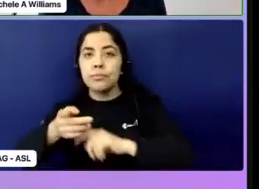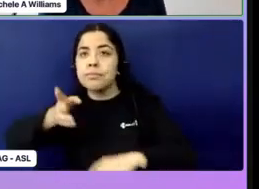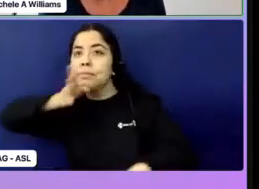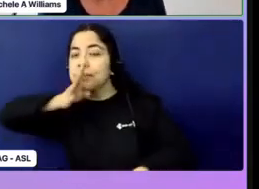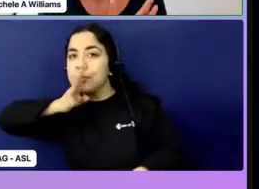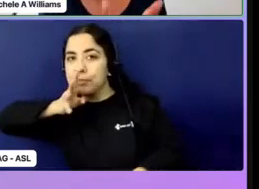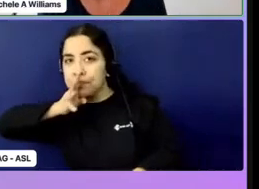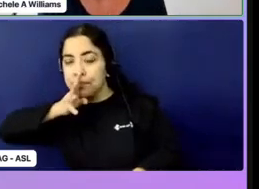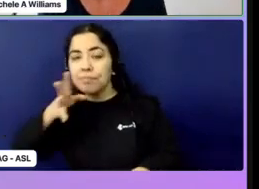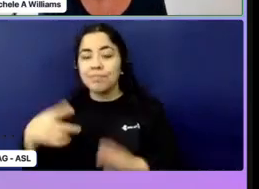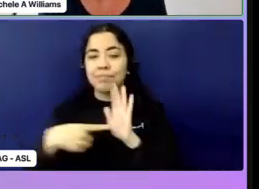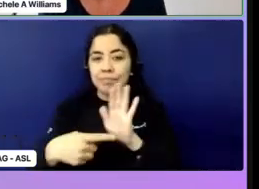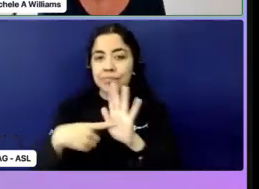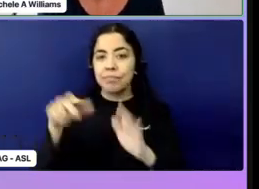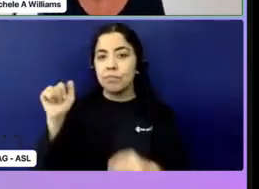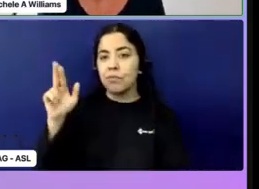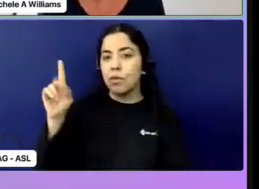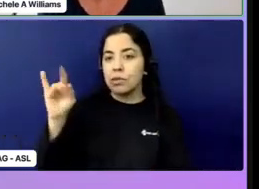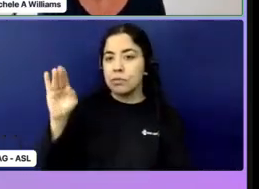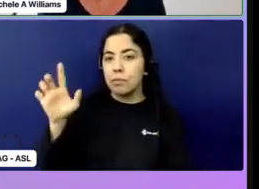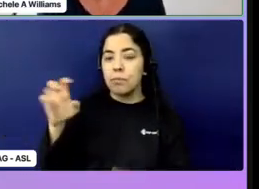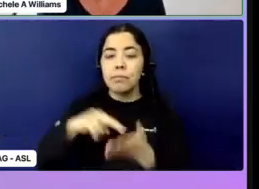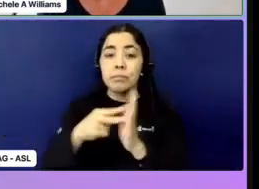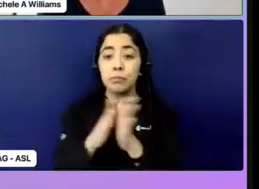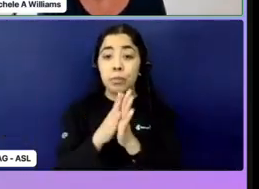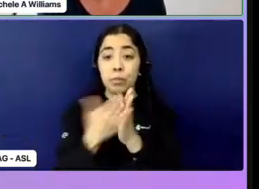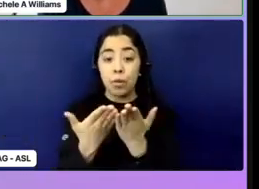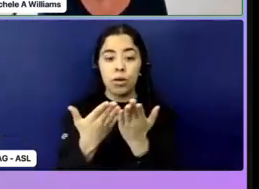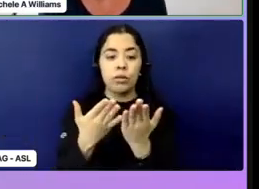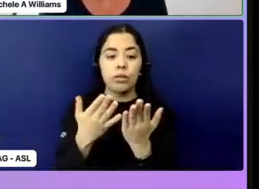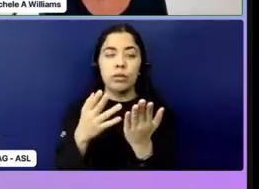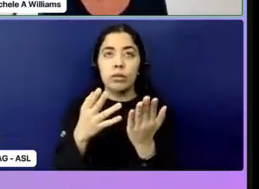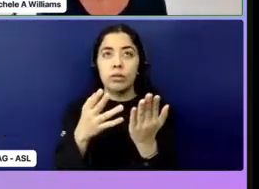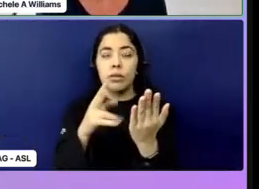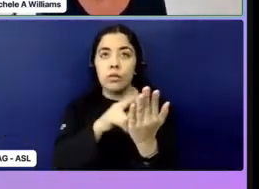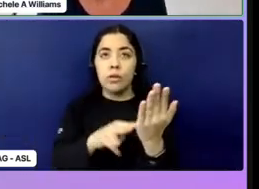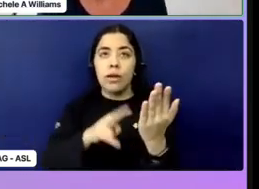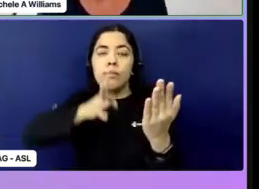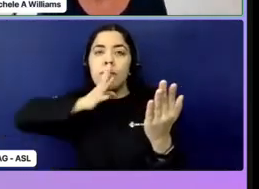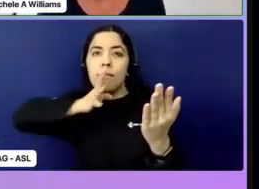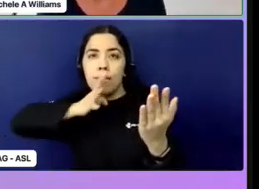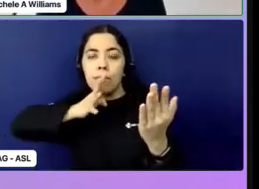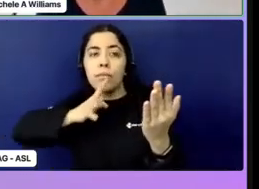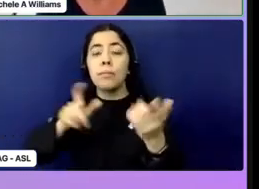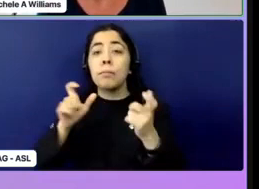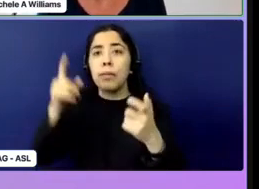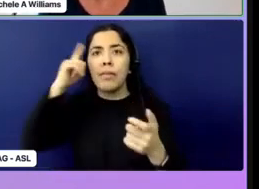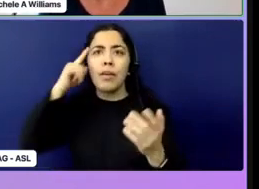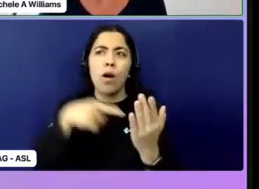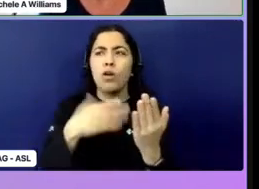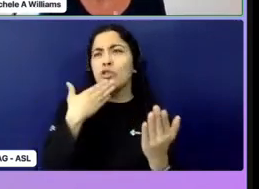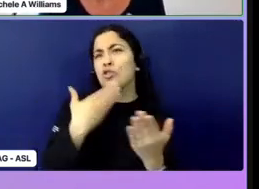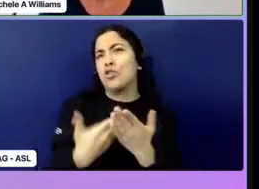reading. So, audible, an audiobook